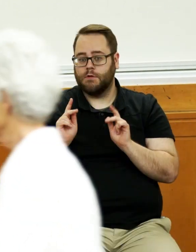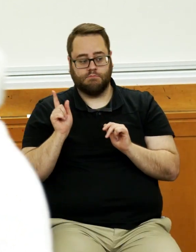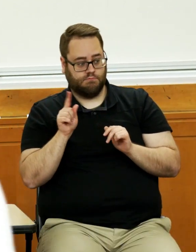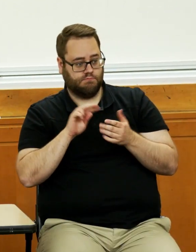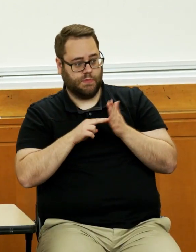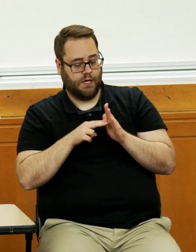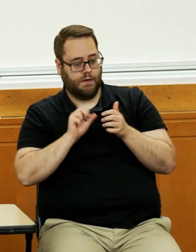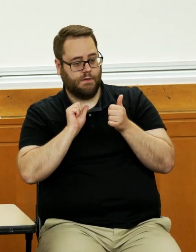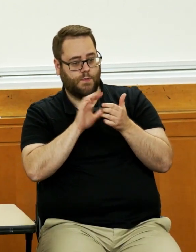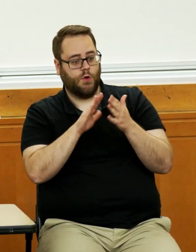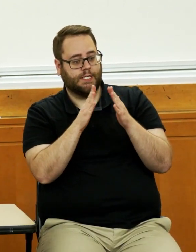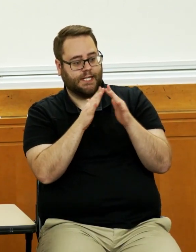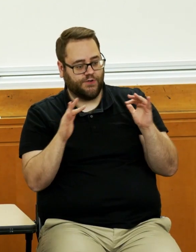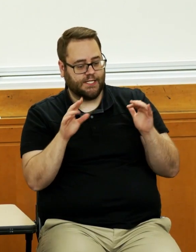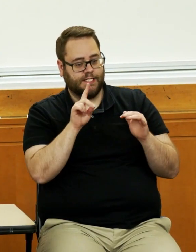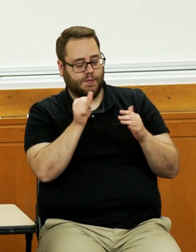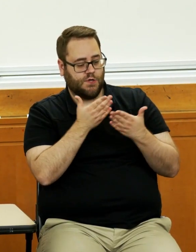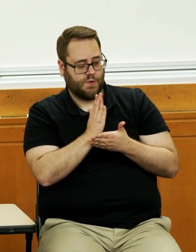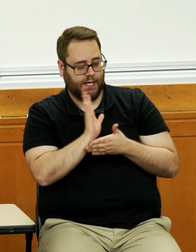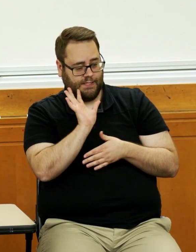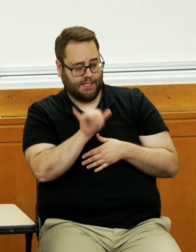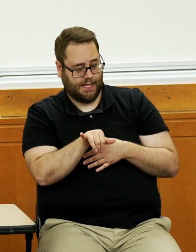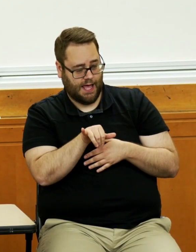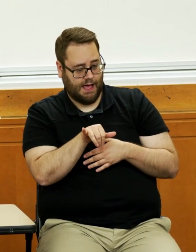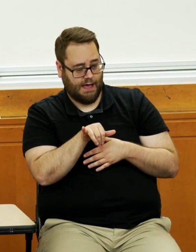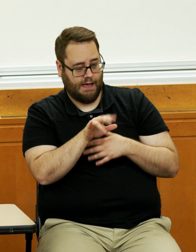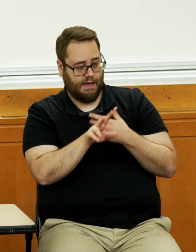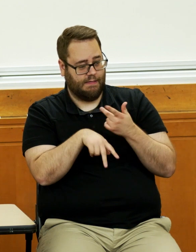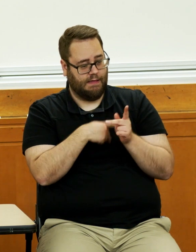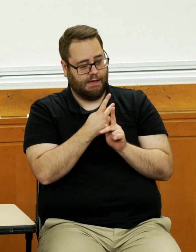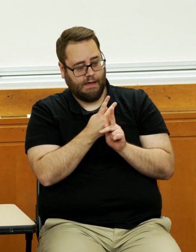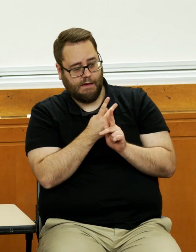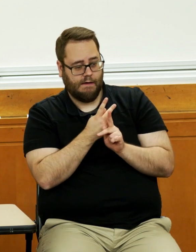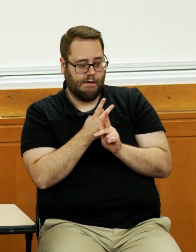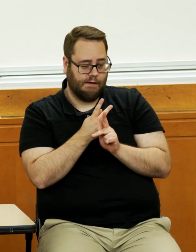diversifying disability rights? Is that the sort of spirit of your question?